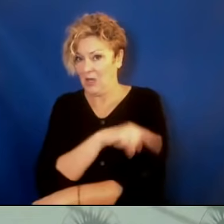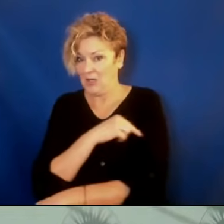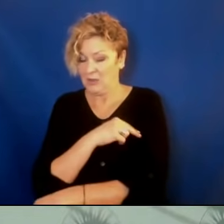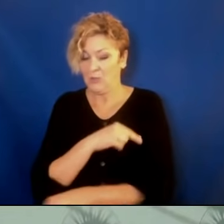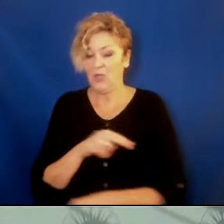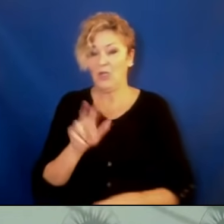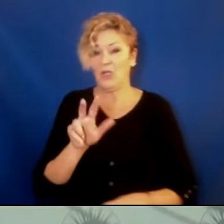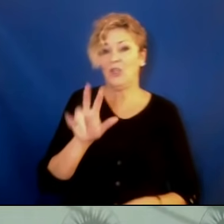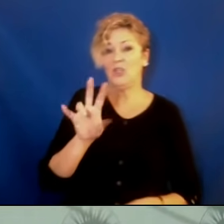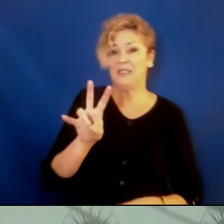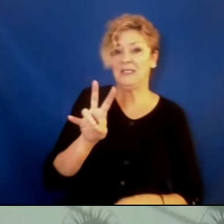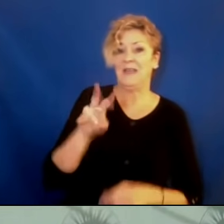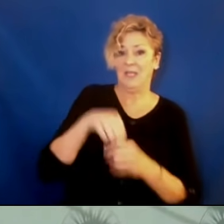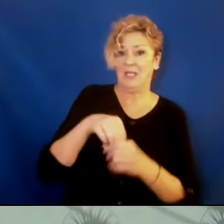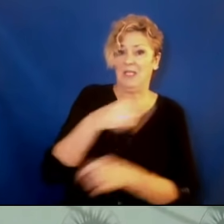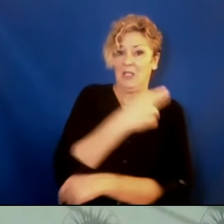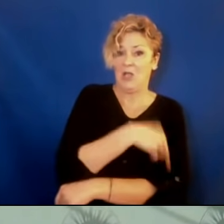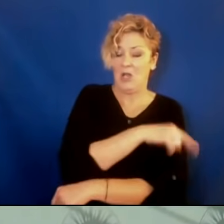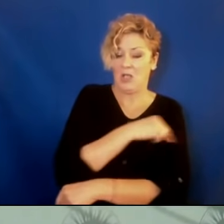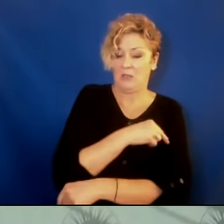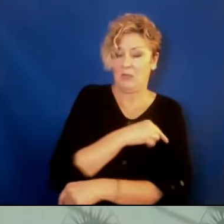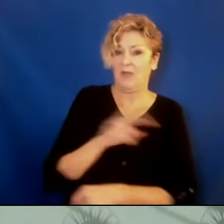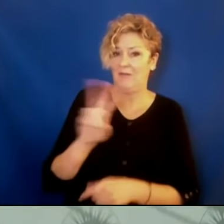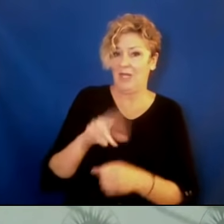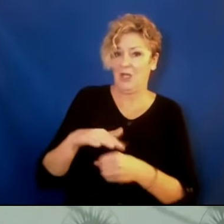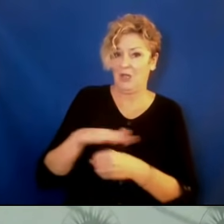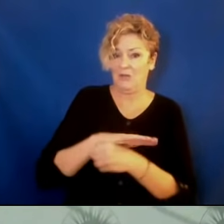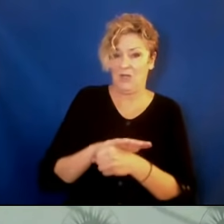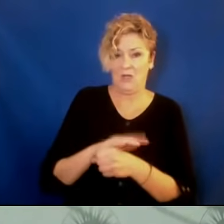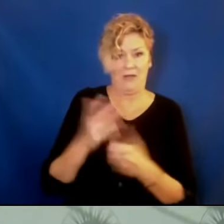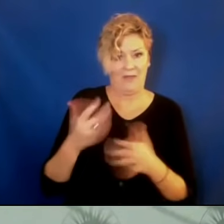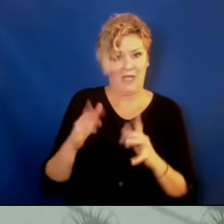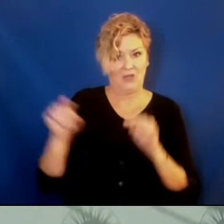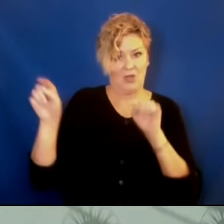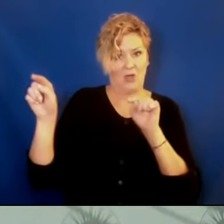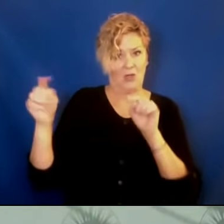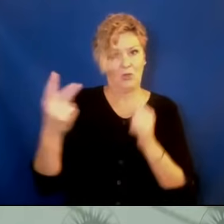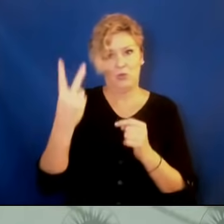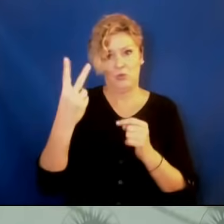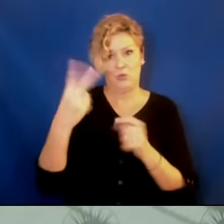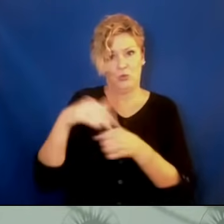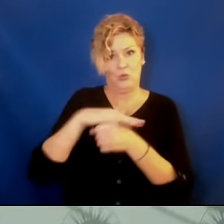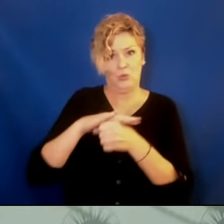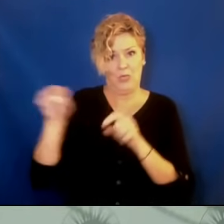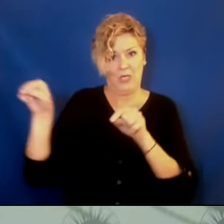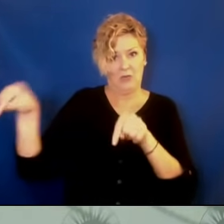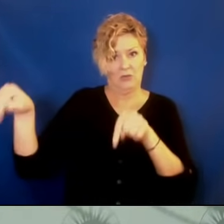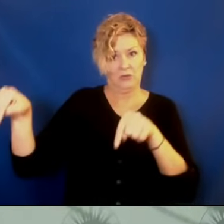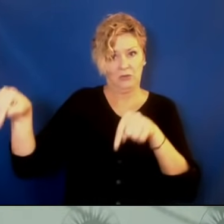COVID-19 and all of the other things they are trying to do. We have done in recent weeks